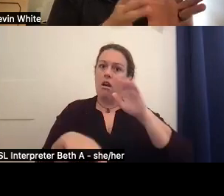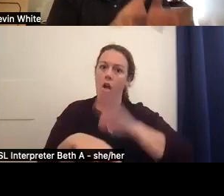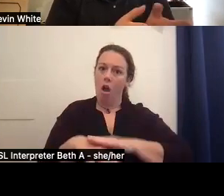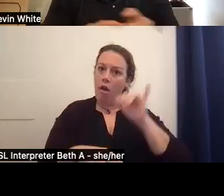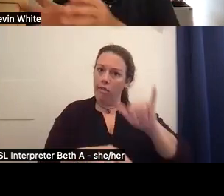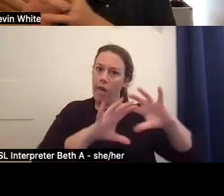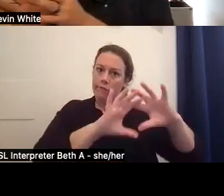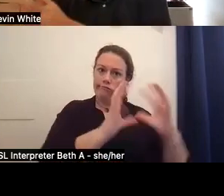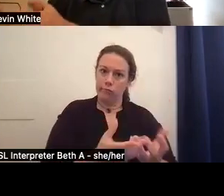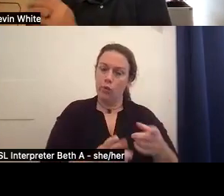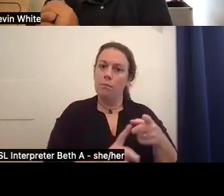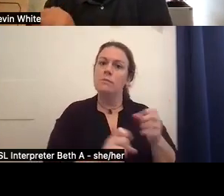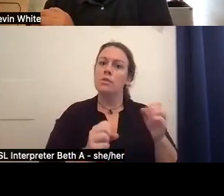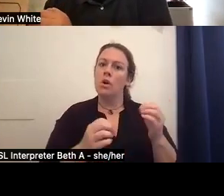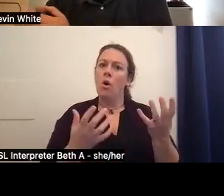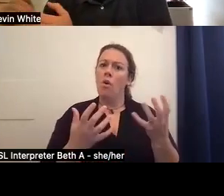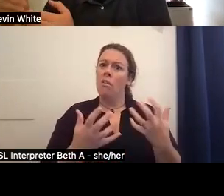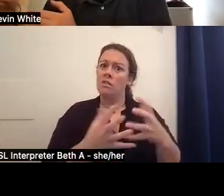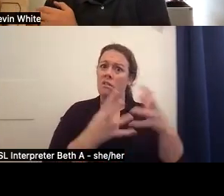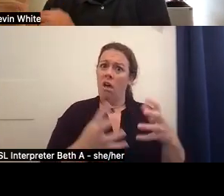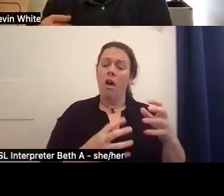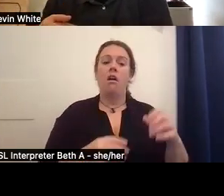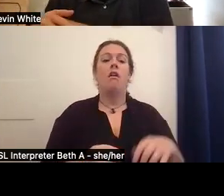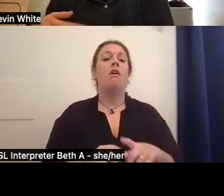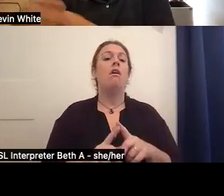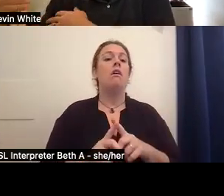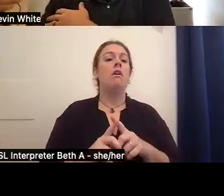breathing culture, or are they studying them as a relic of the past and how different some